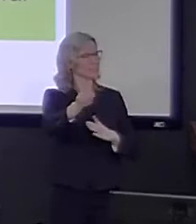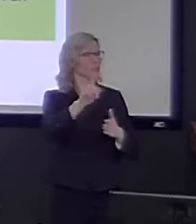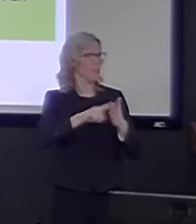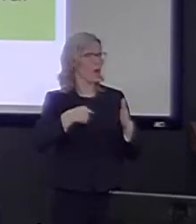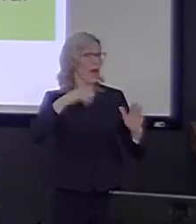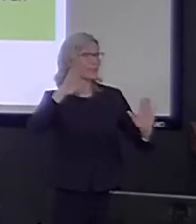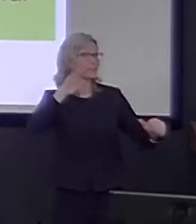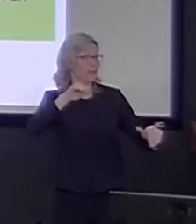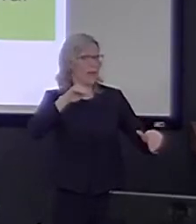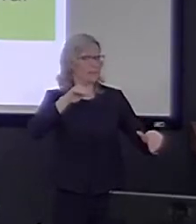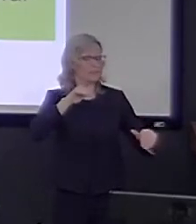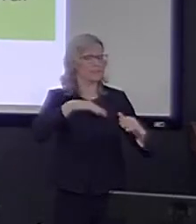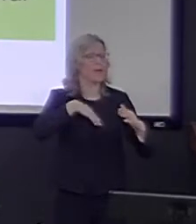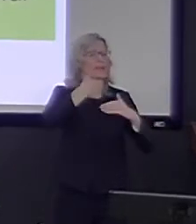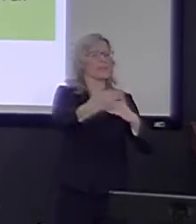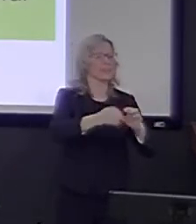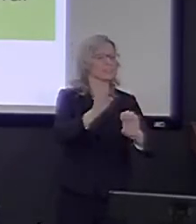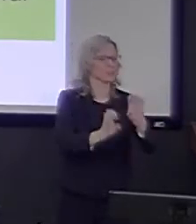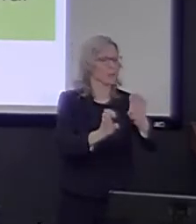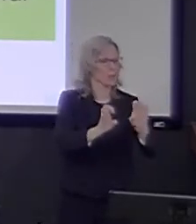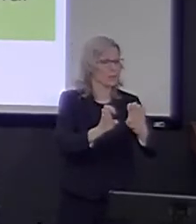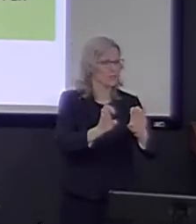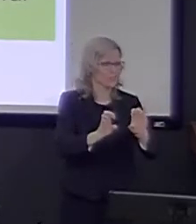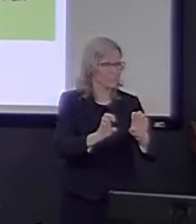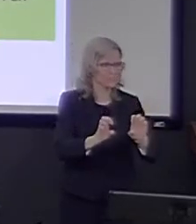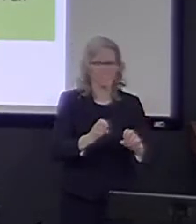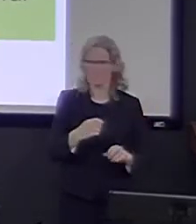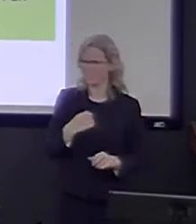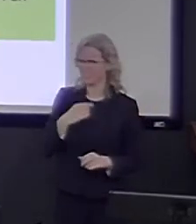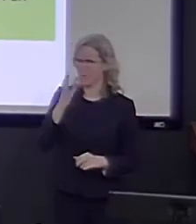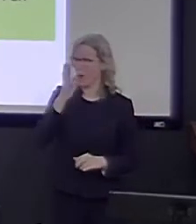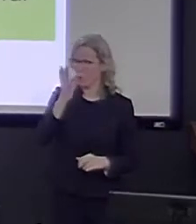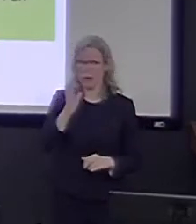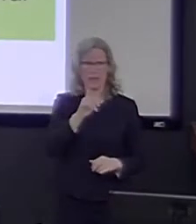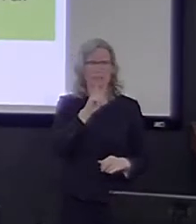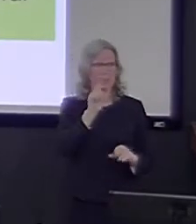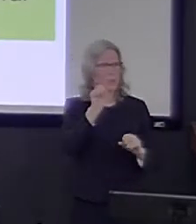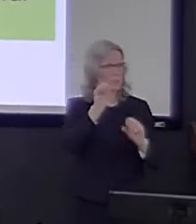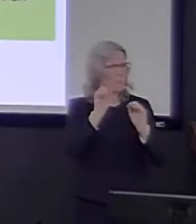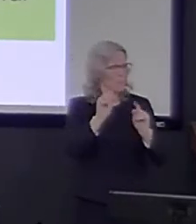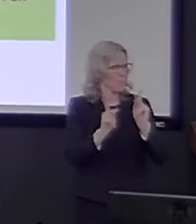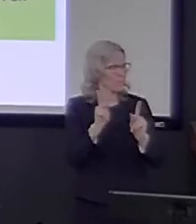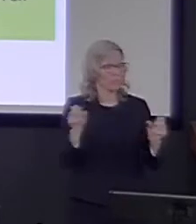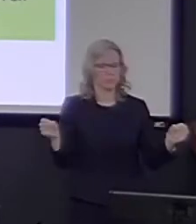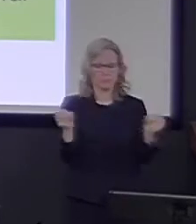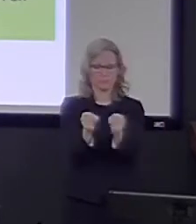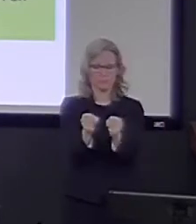in my next experiment where I actually put people in front of each other and have them talking to each other.